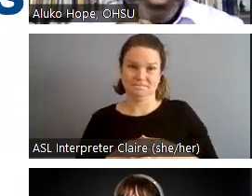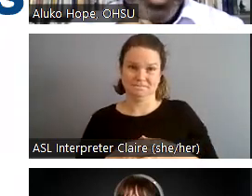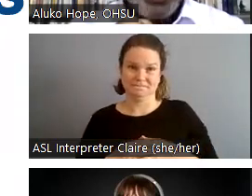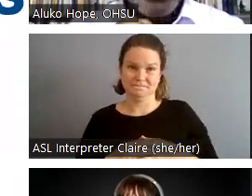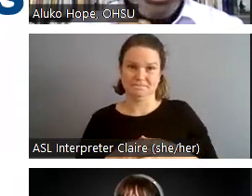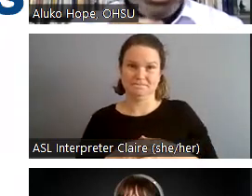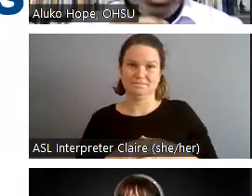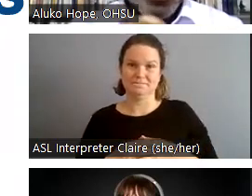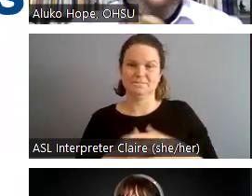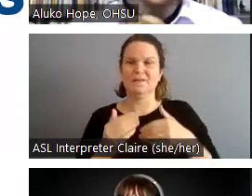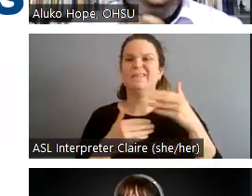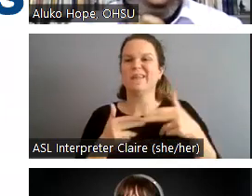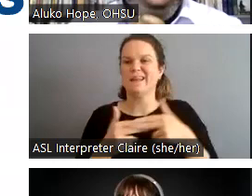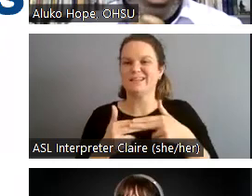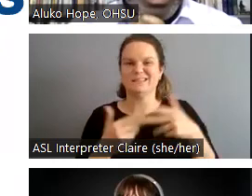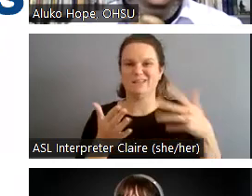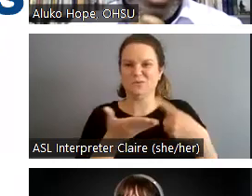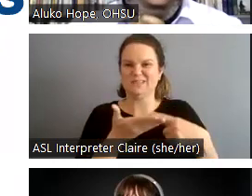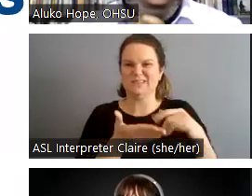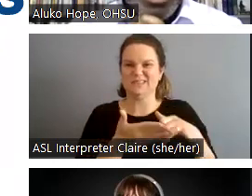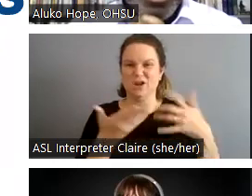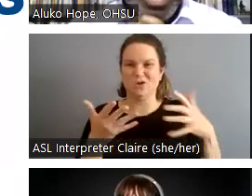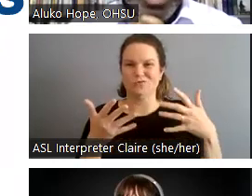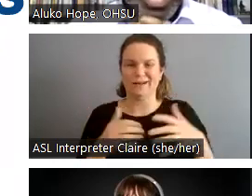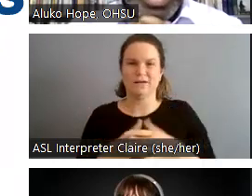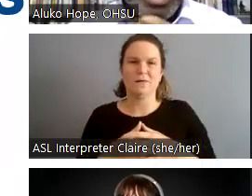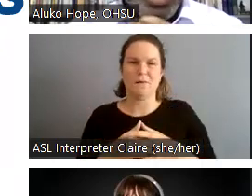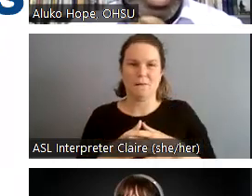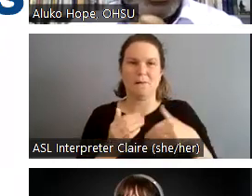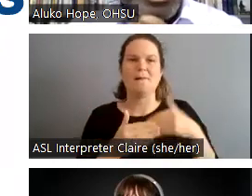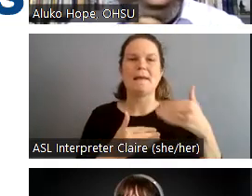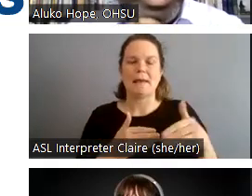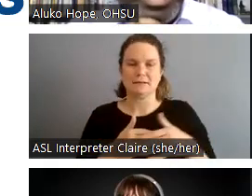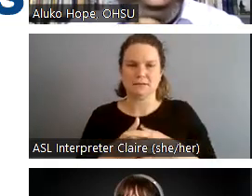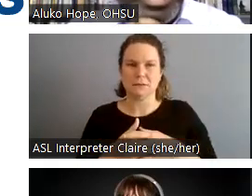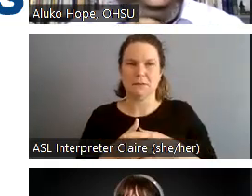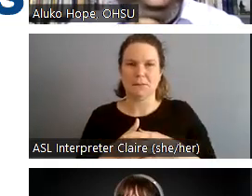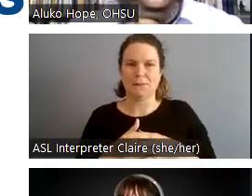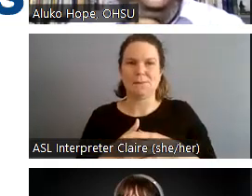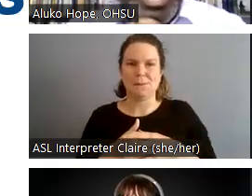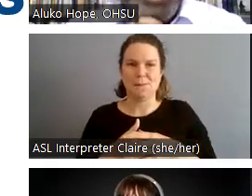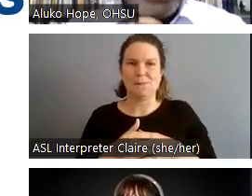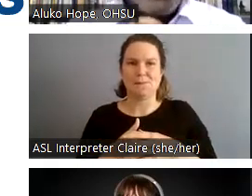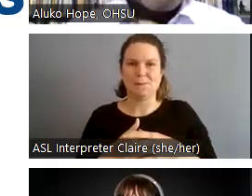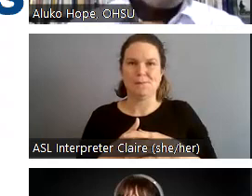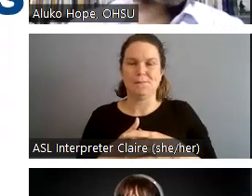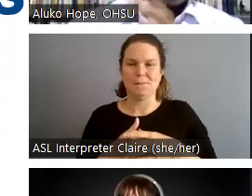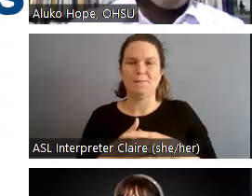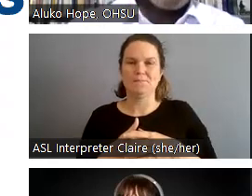We can go to the next slide because we've talked a little bit about the symptoms. And we can go to the next slide as well.